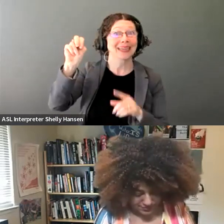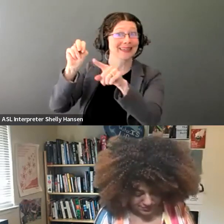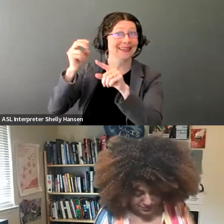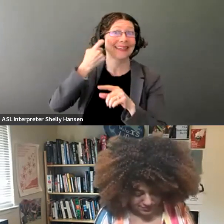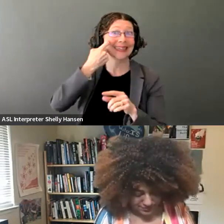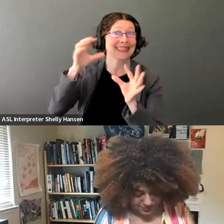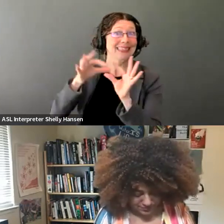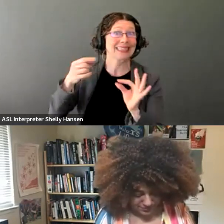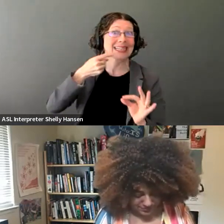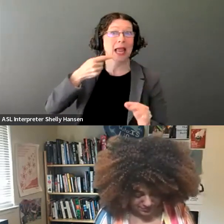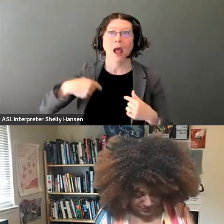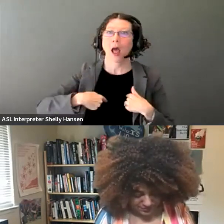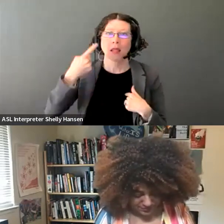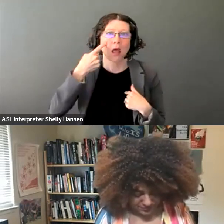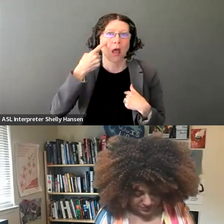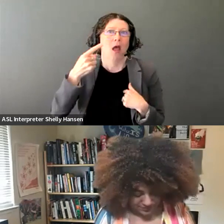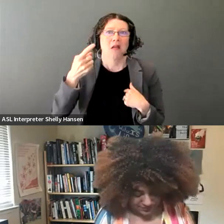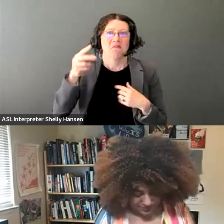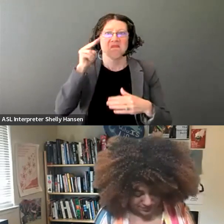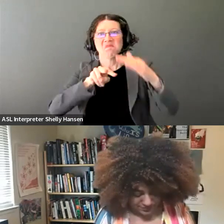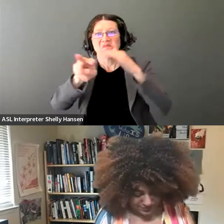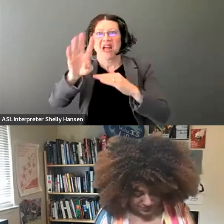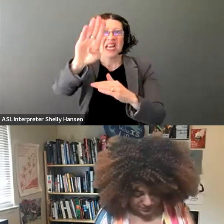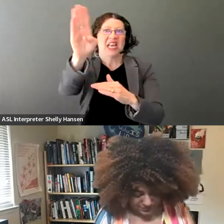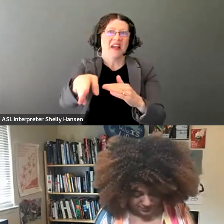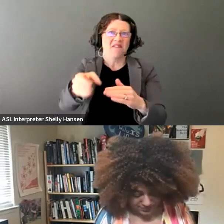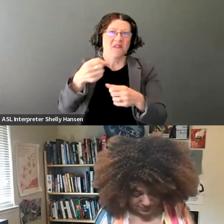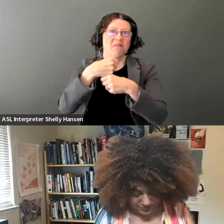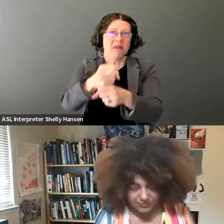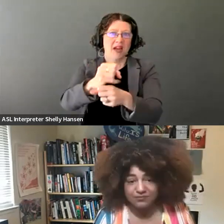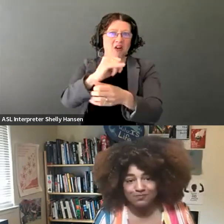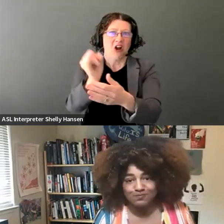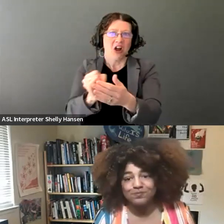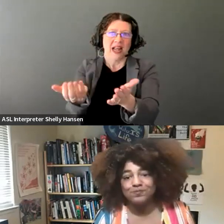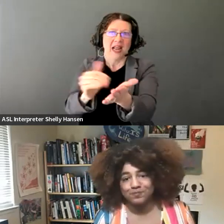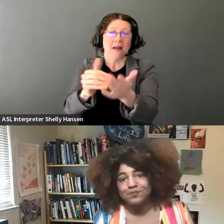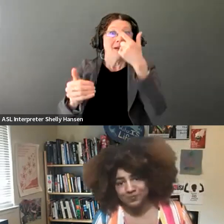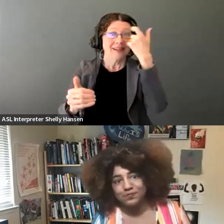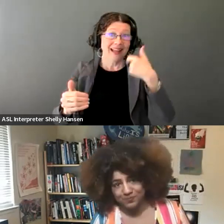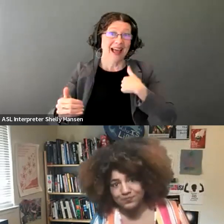I thought I would never be able to make the art that I make again, because I am a director.